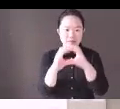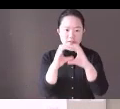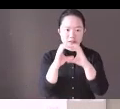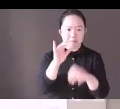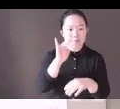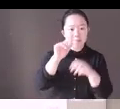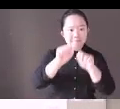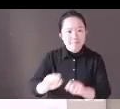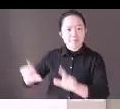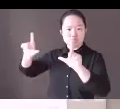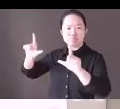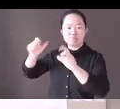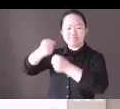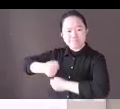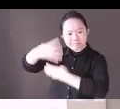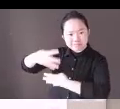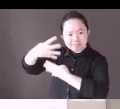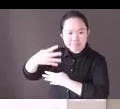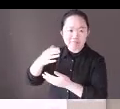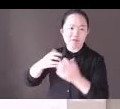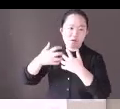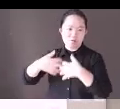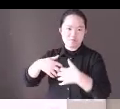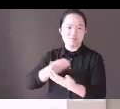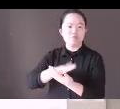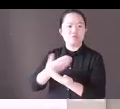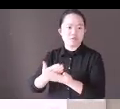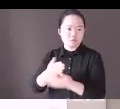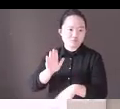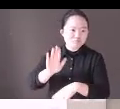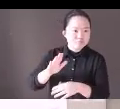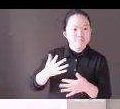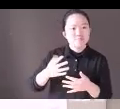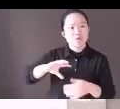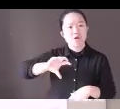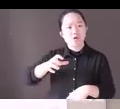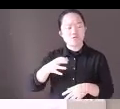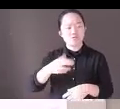stream link for the English captions if you think that is more useful for you of course we're also